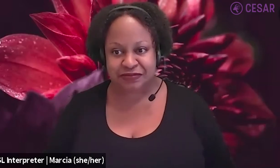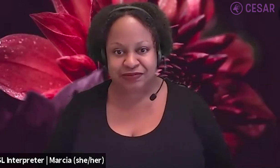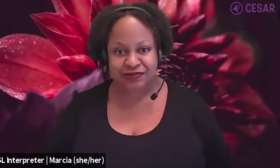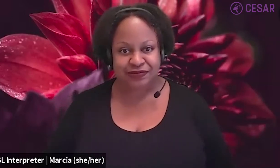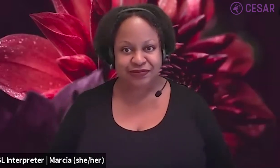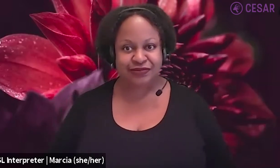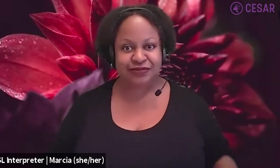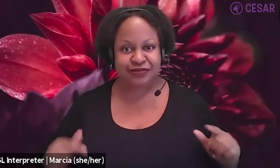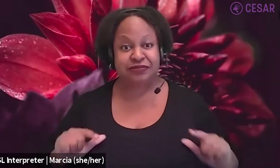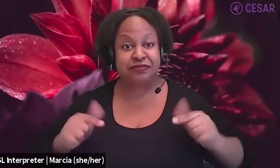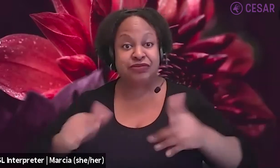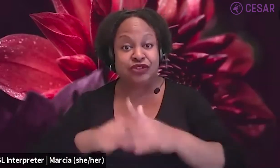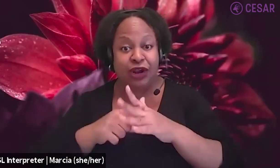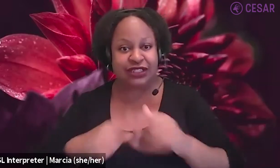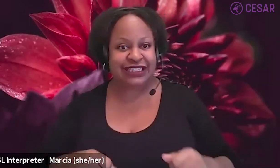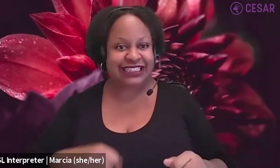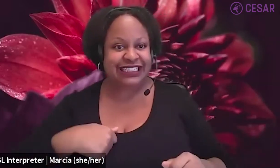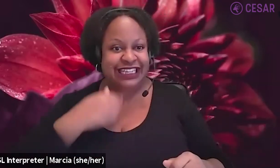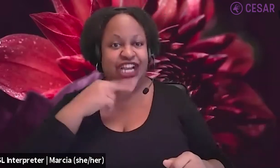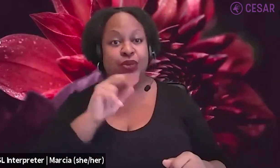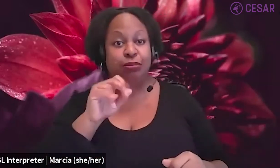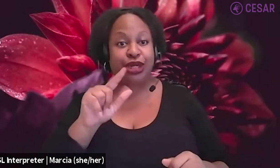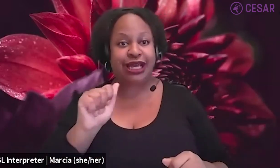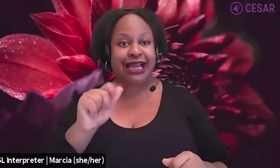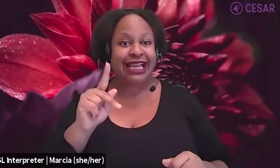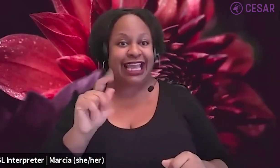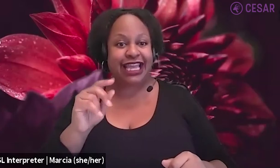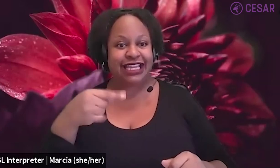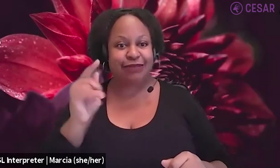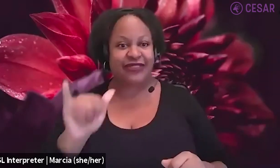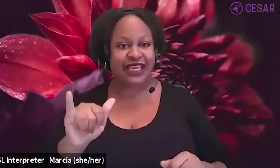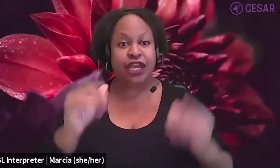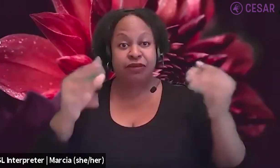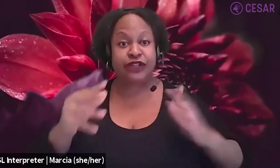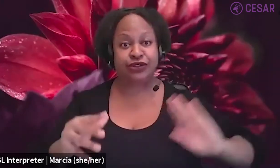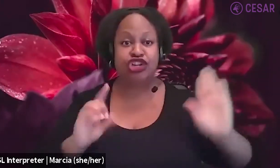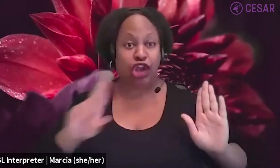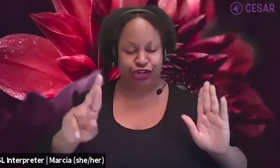Thank you Hansel. I just want to do a locate myself before I answer the question and I